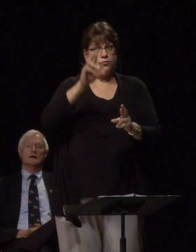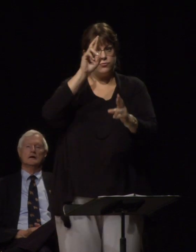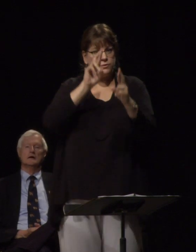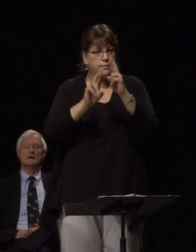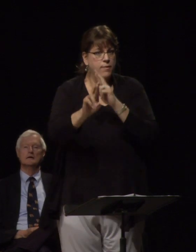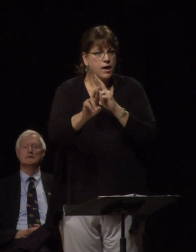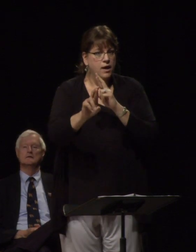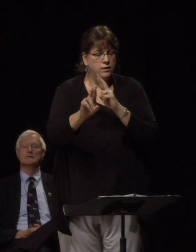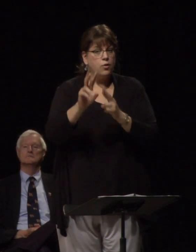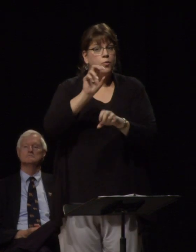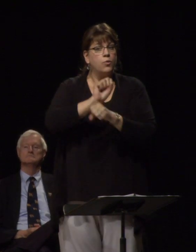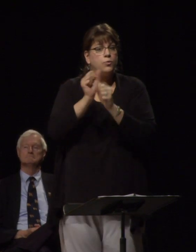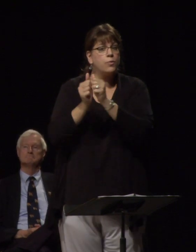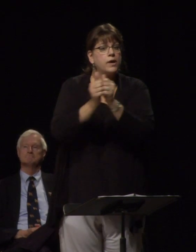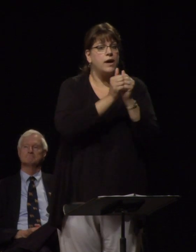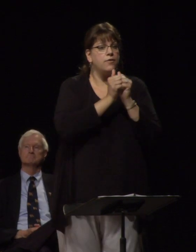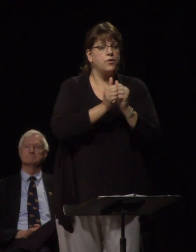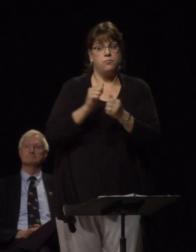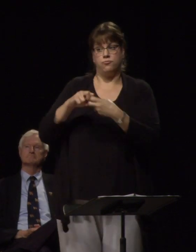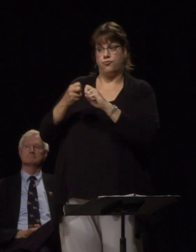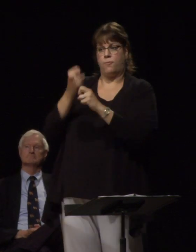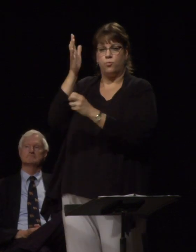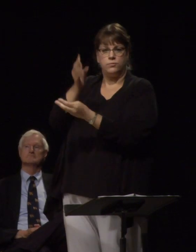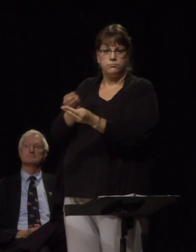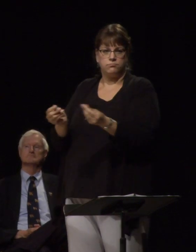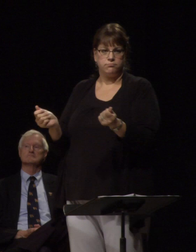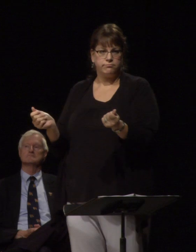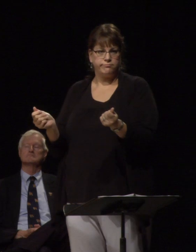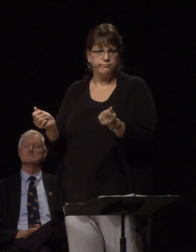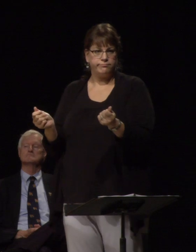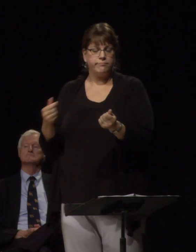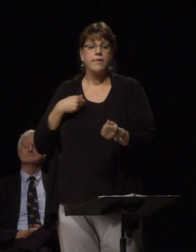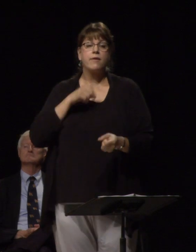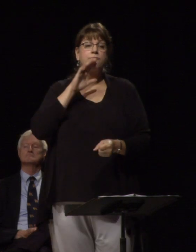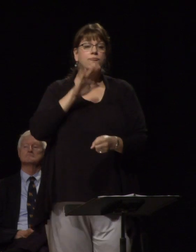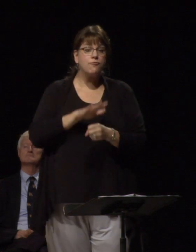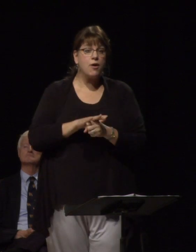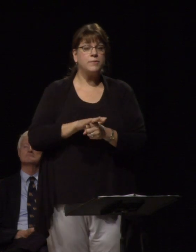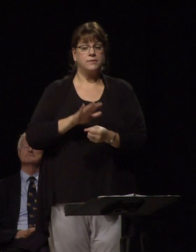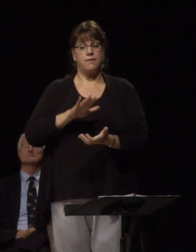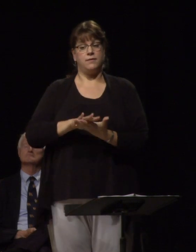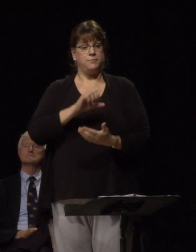ISSUES WILL BE RESOLVED. I CAN PROMISE YOU THAT THIS IS WHAT YOUR ACADEMIC SENATE AT RIT